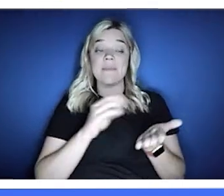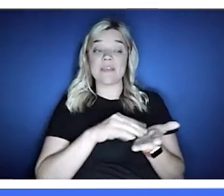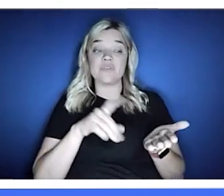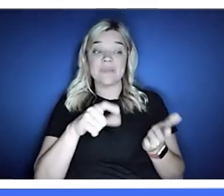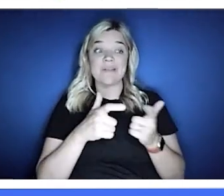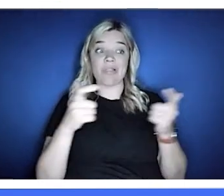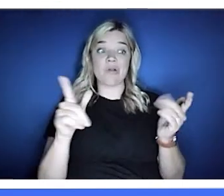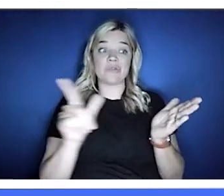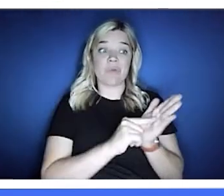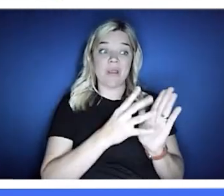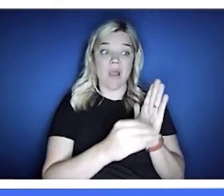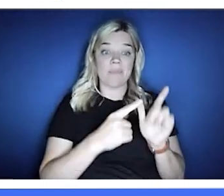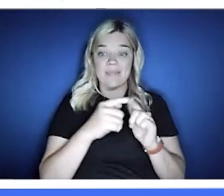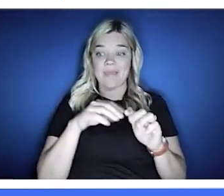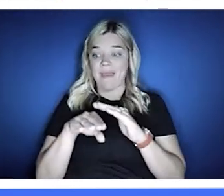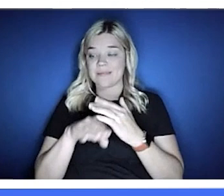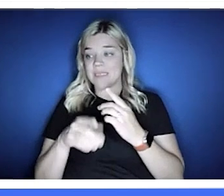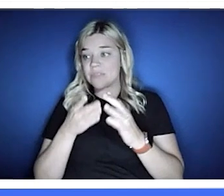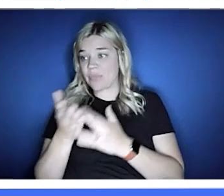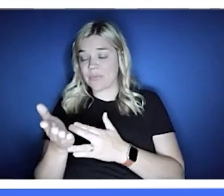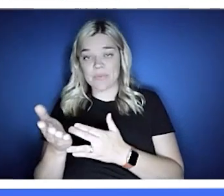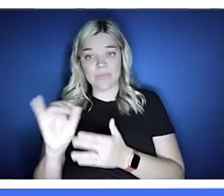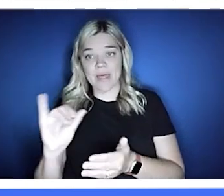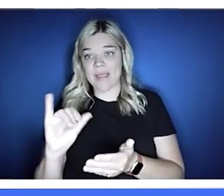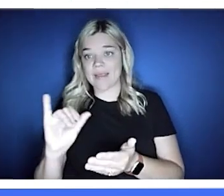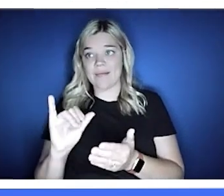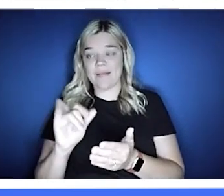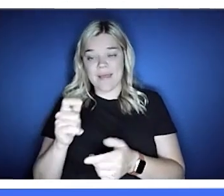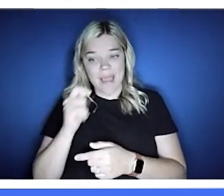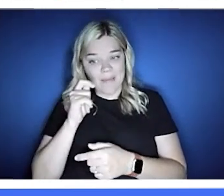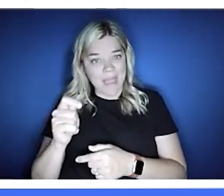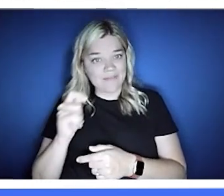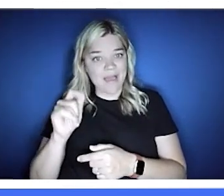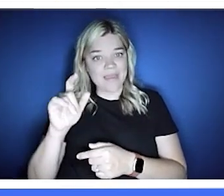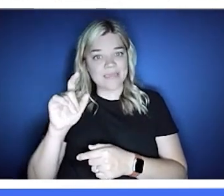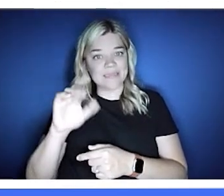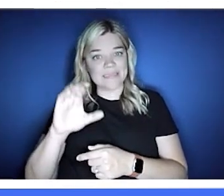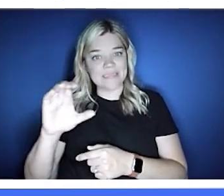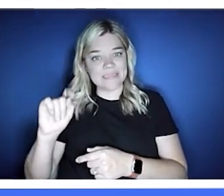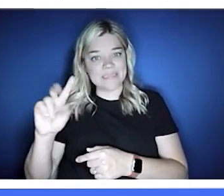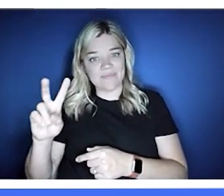and then they access it through like a magnified CCTV display and that's just how they're